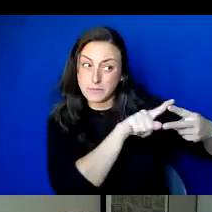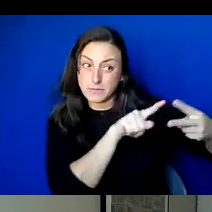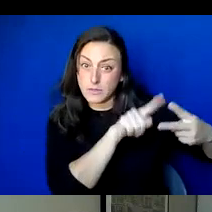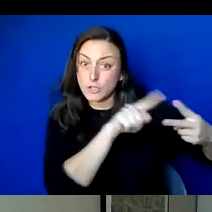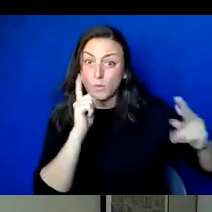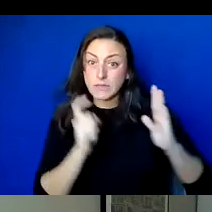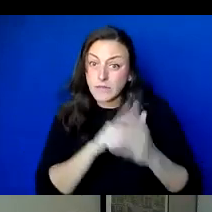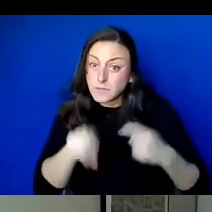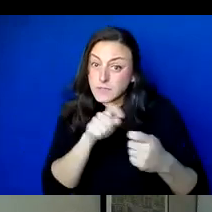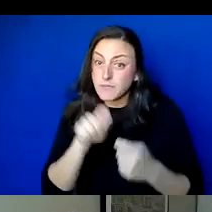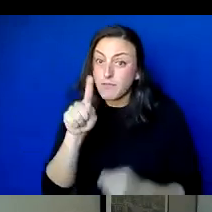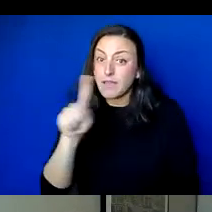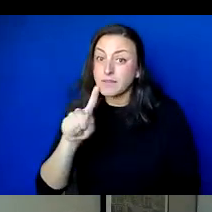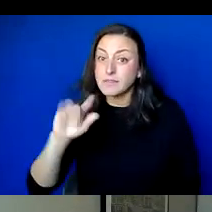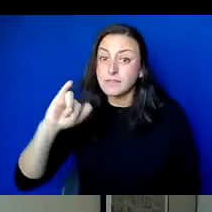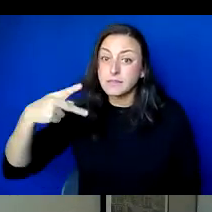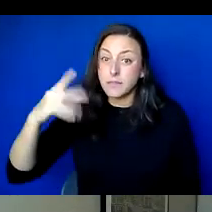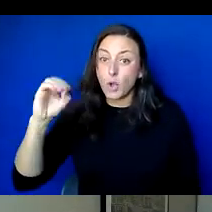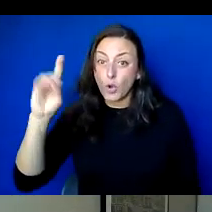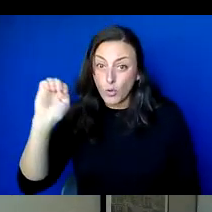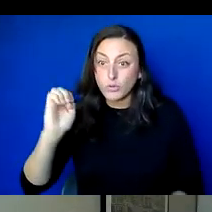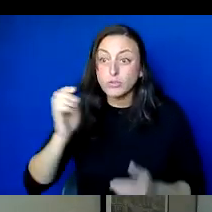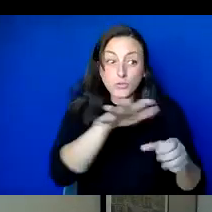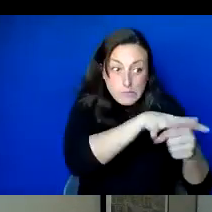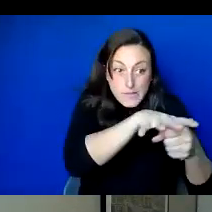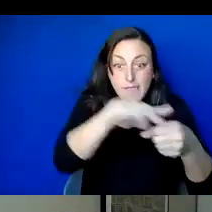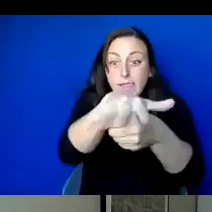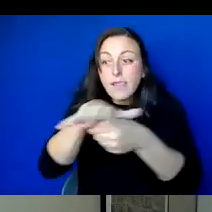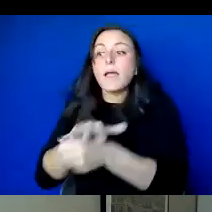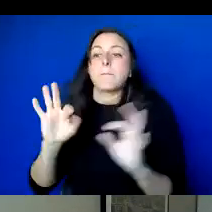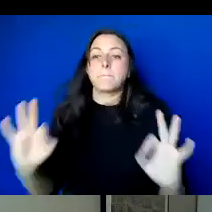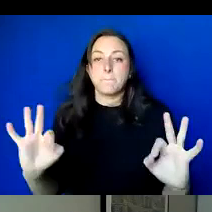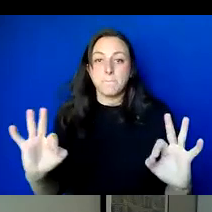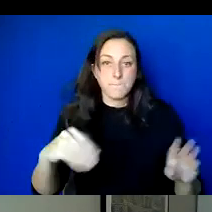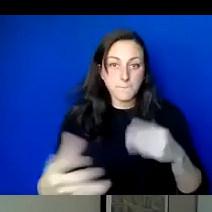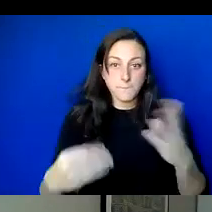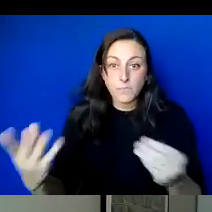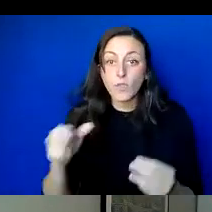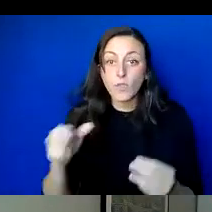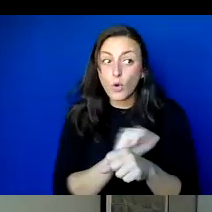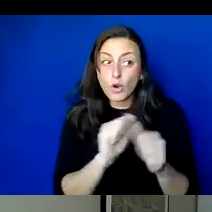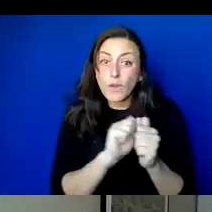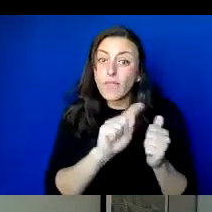folks in first? Do they work with different community organizations to really engage local